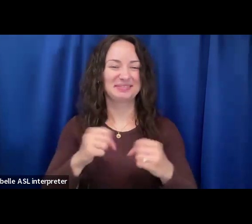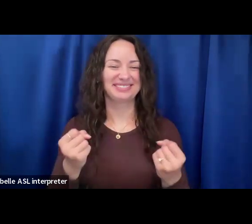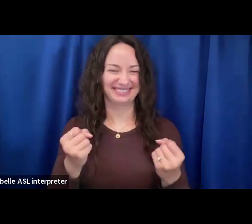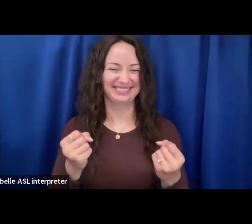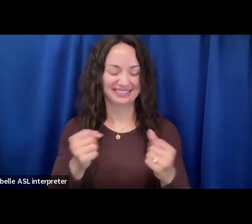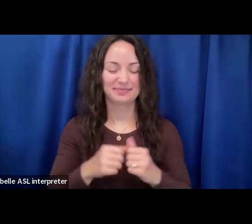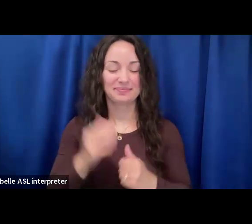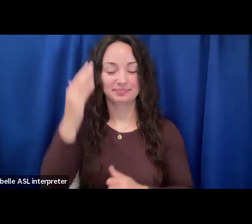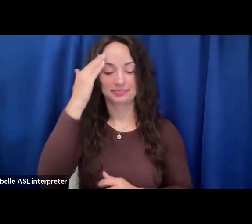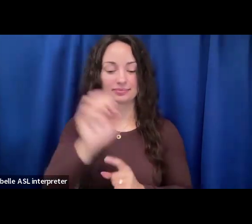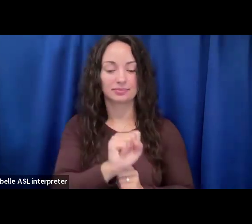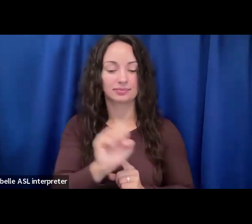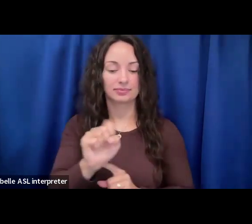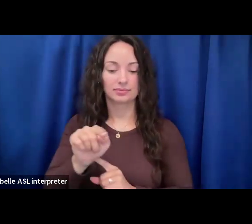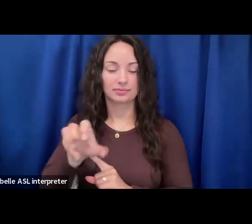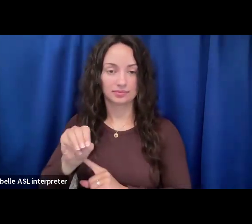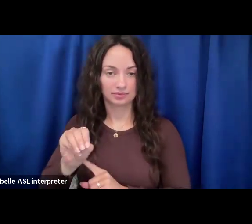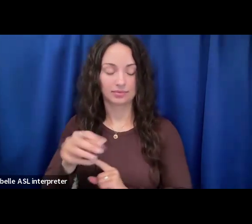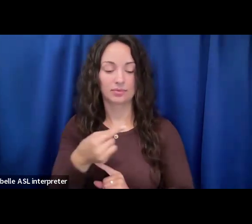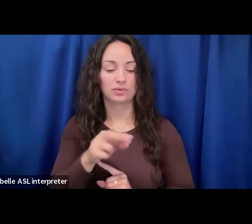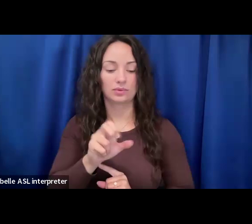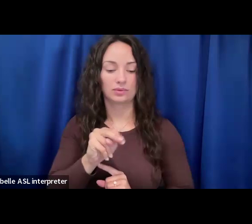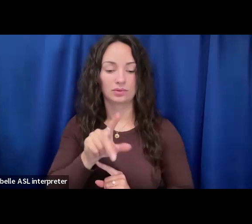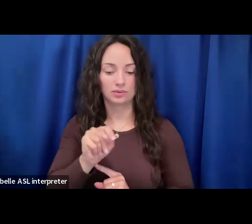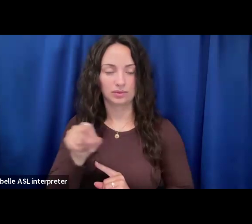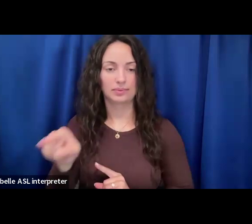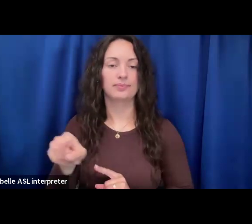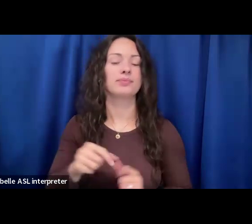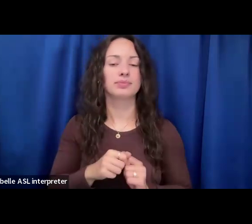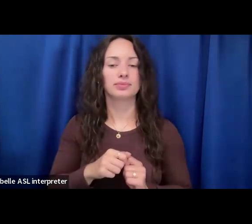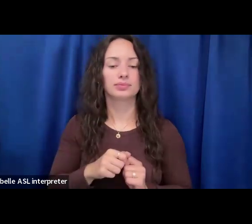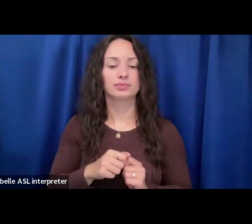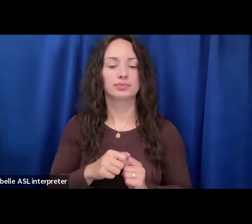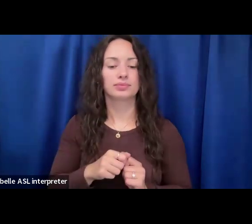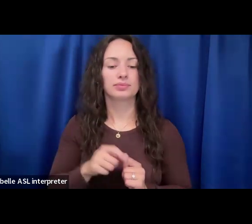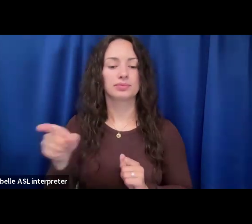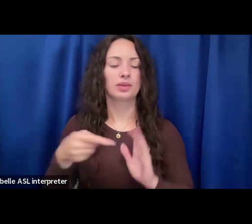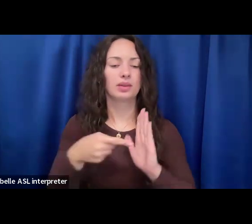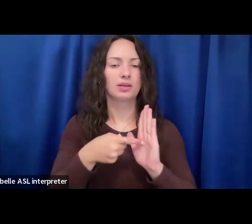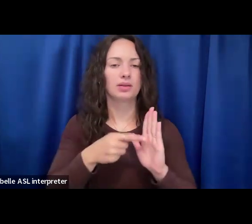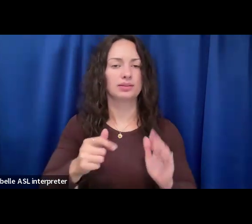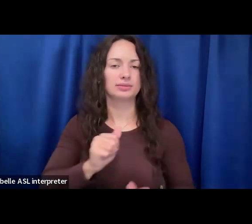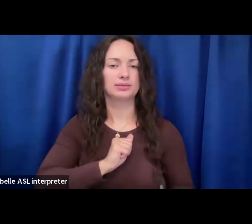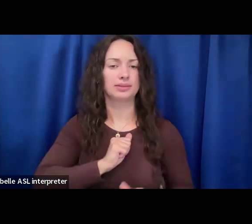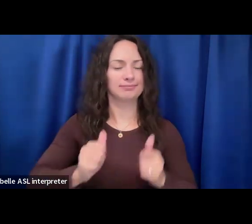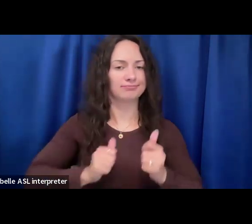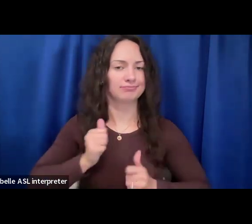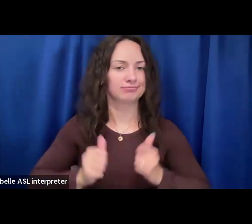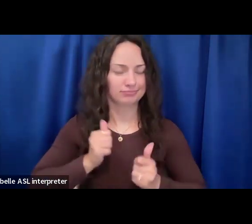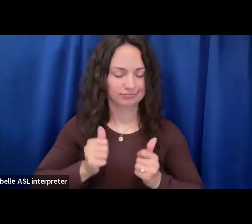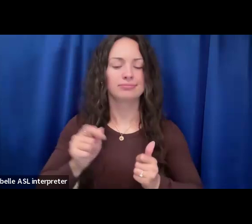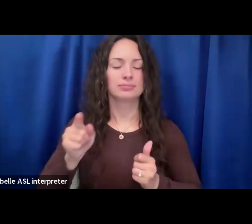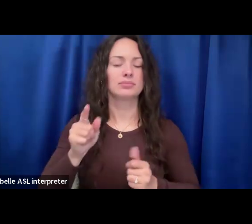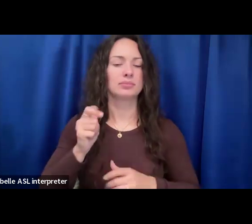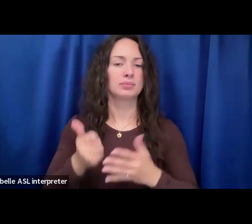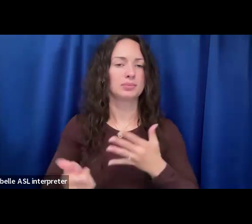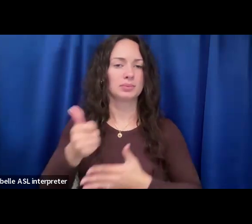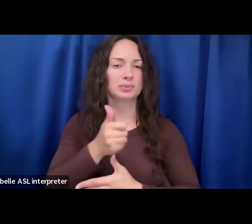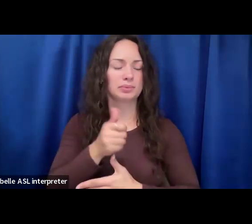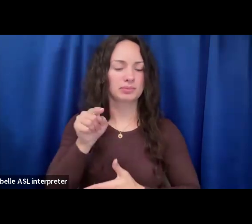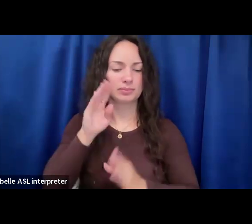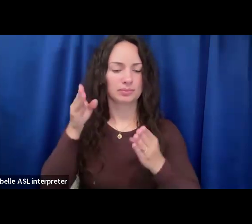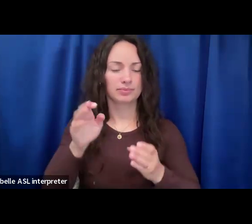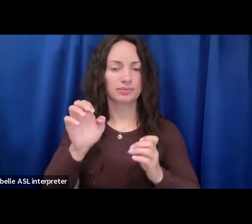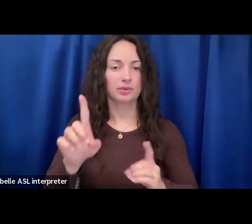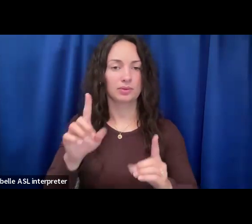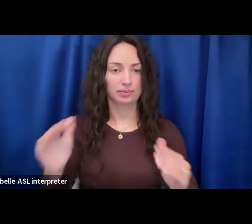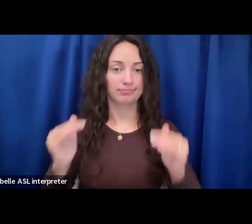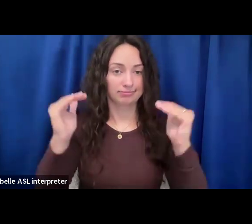S-STEM grant is a priority for the educational advancement and financial needs of students. I